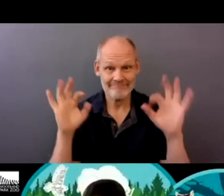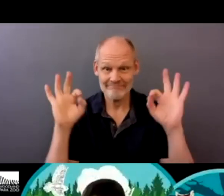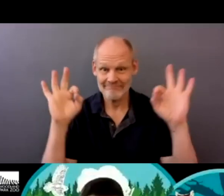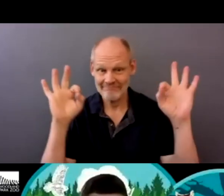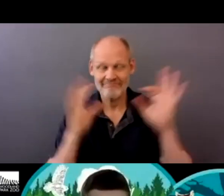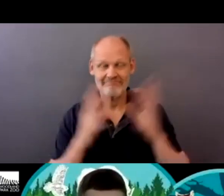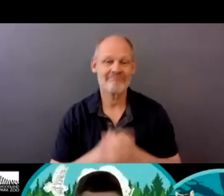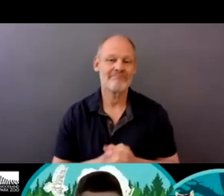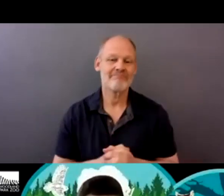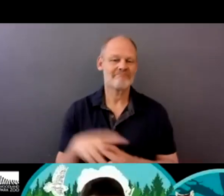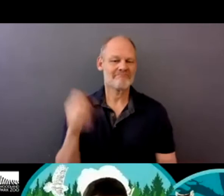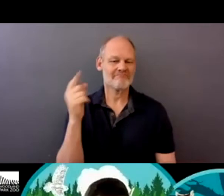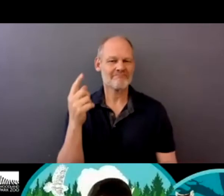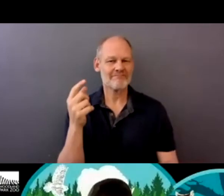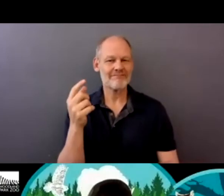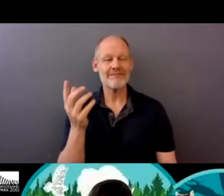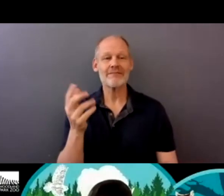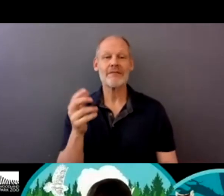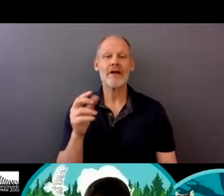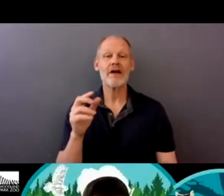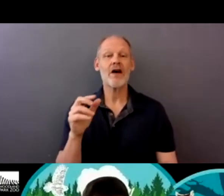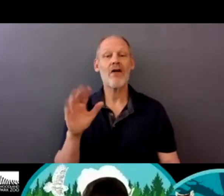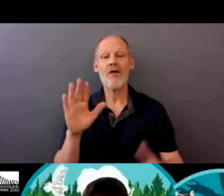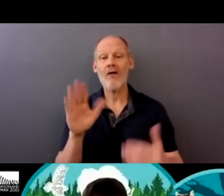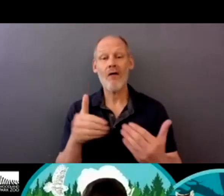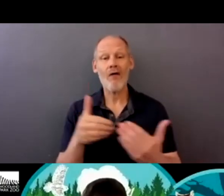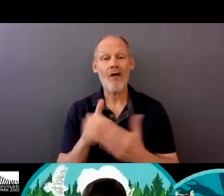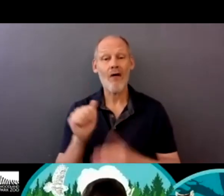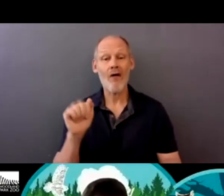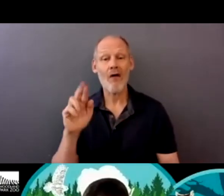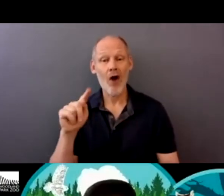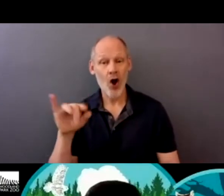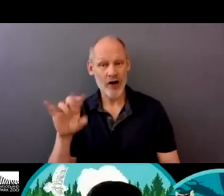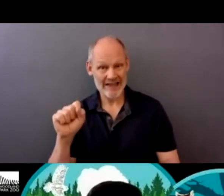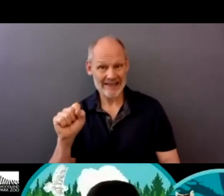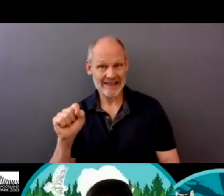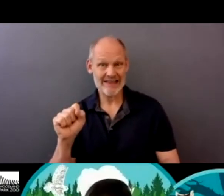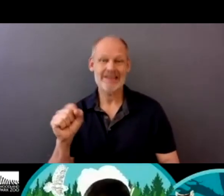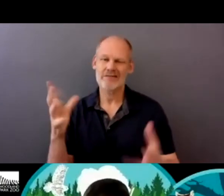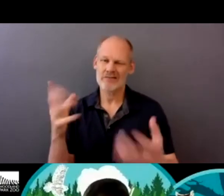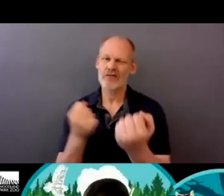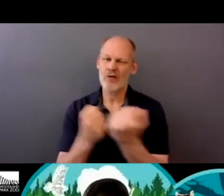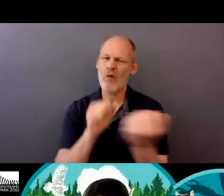want to support the artists, intermission music was by local Seattle artist Betty